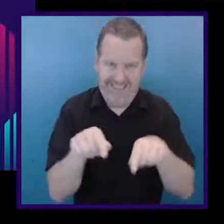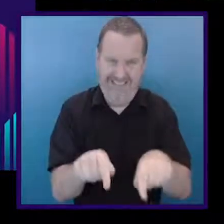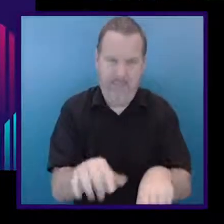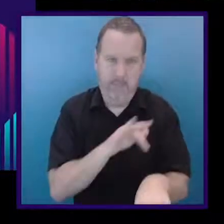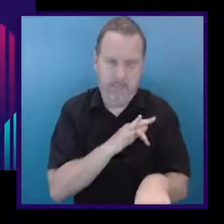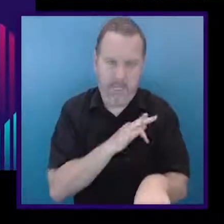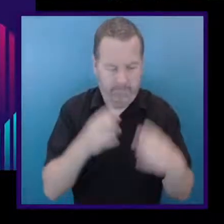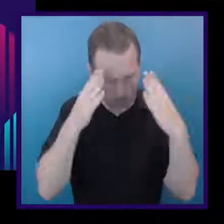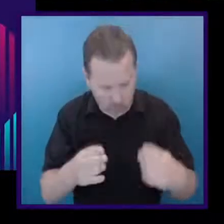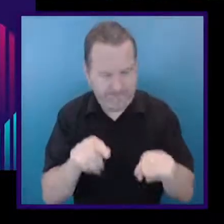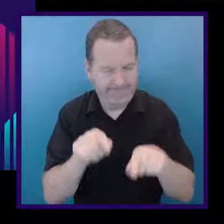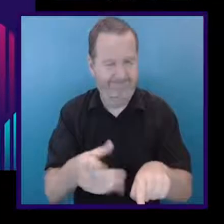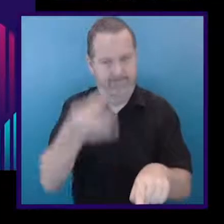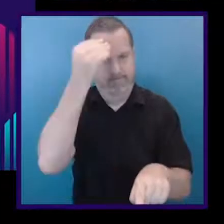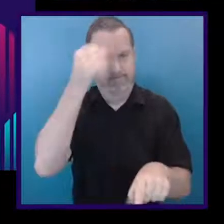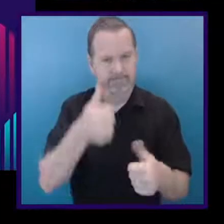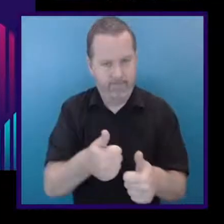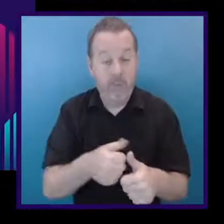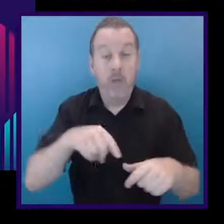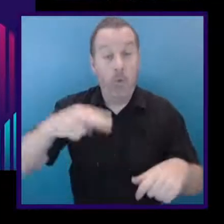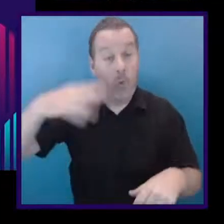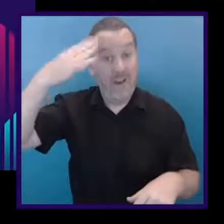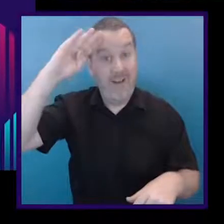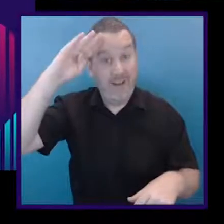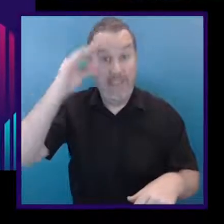For Year 9 pupils in Northern Ireland, anybody who's joining us from England, Year 9 in Northern